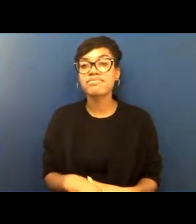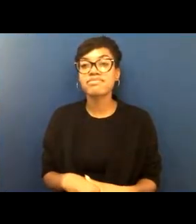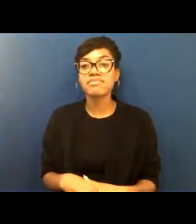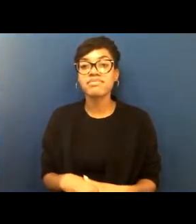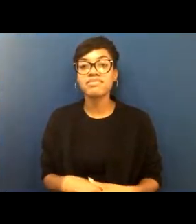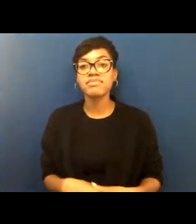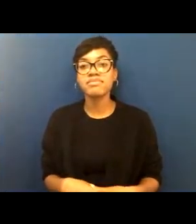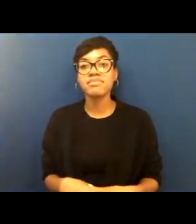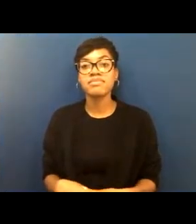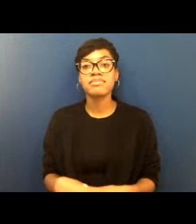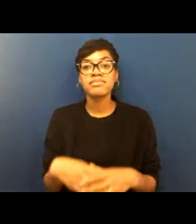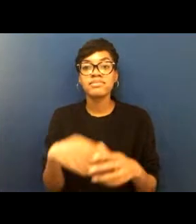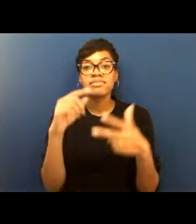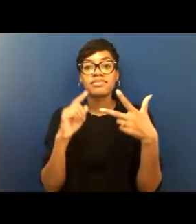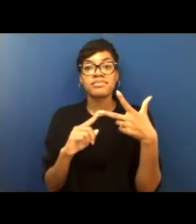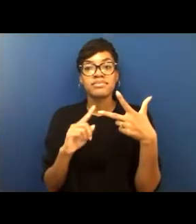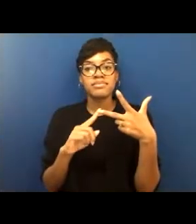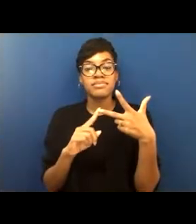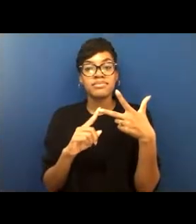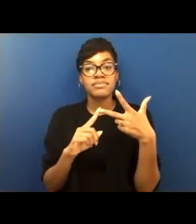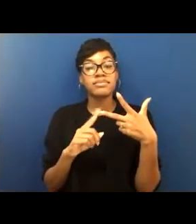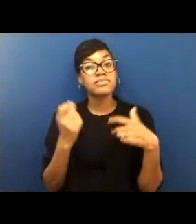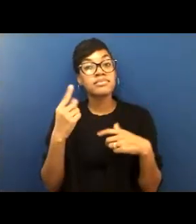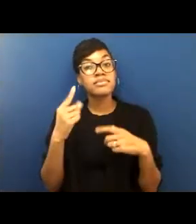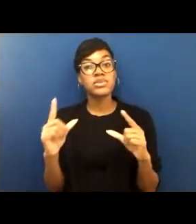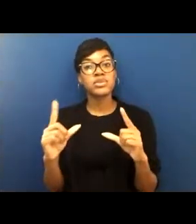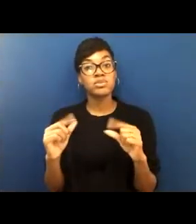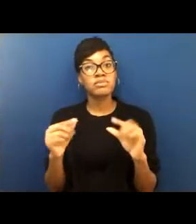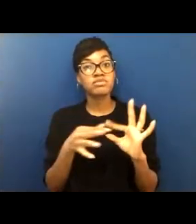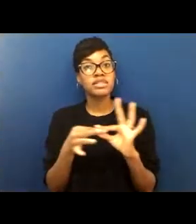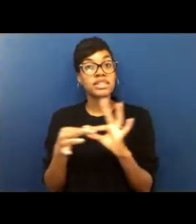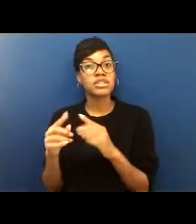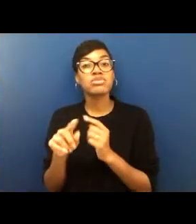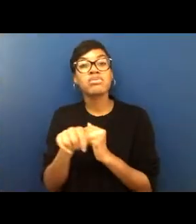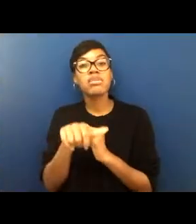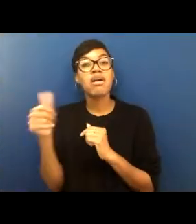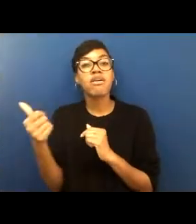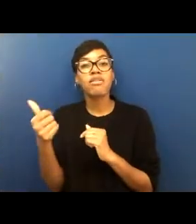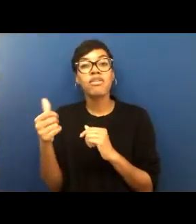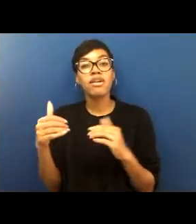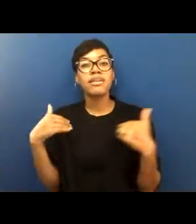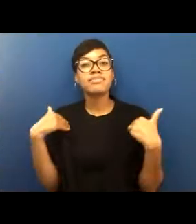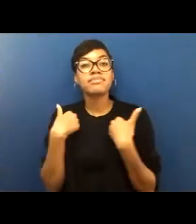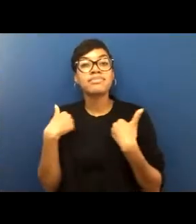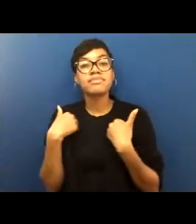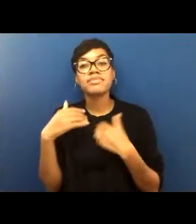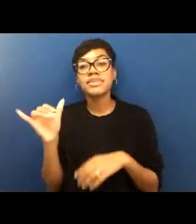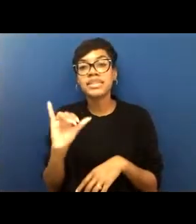Now crabs are related to other crustaceans like shrimp, but they don't have a big tail.